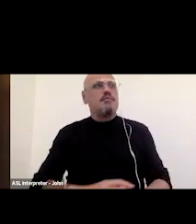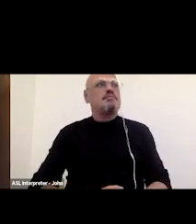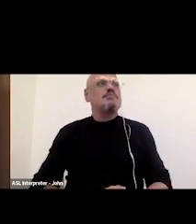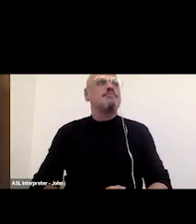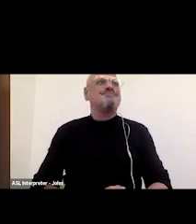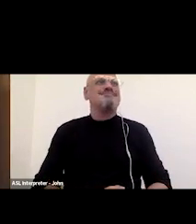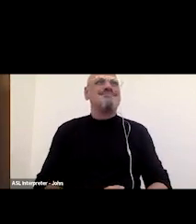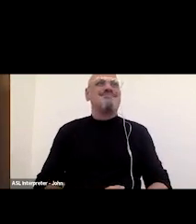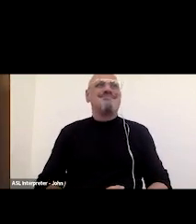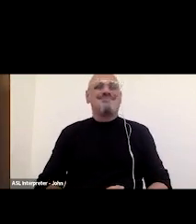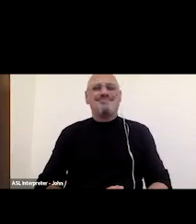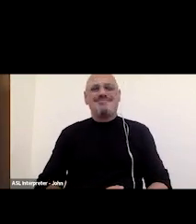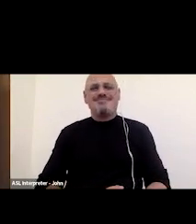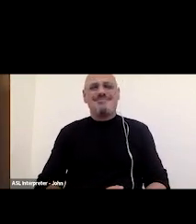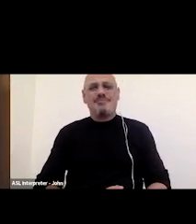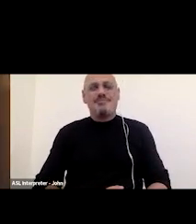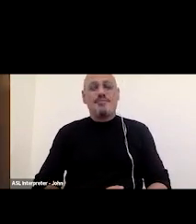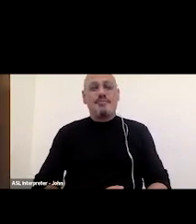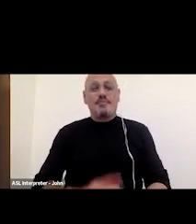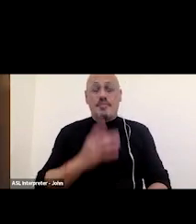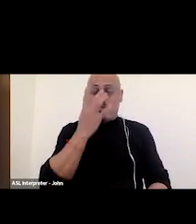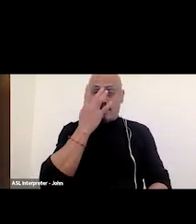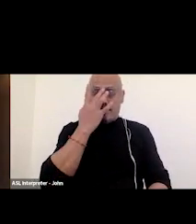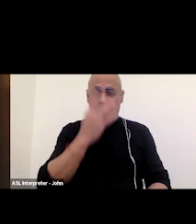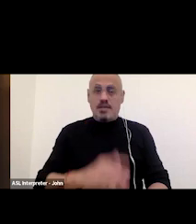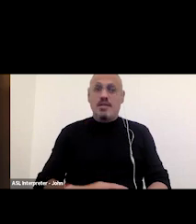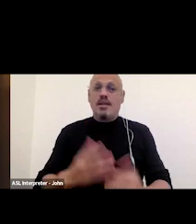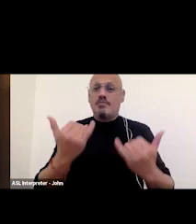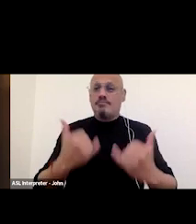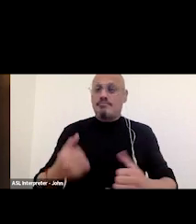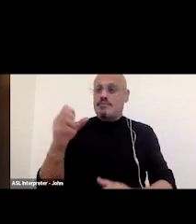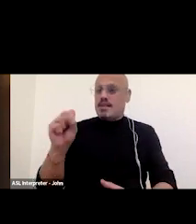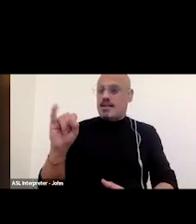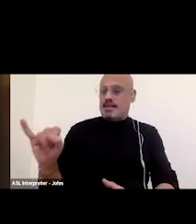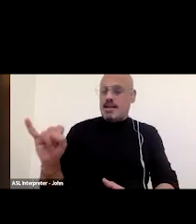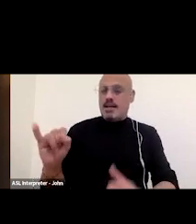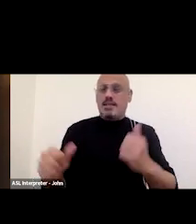And then I can't, and without talking about SSI, Supplemental Security Income,